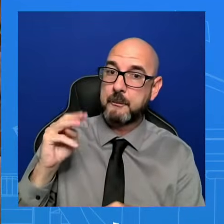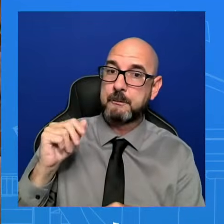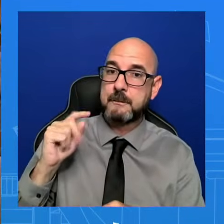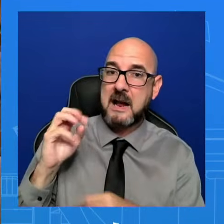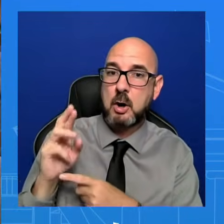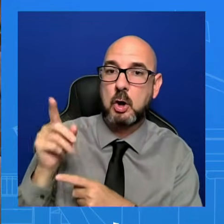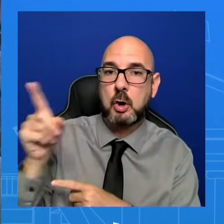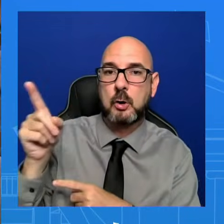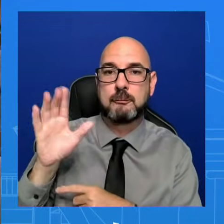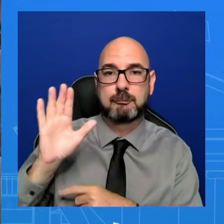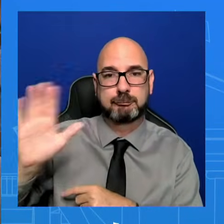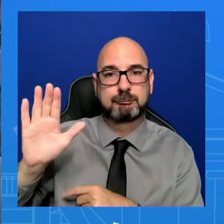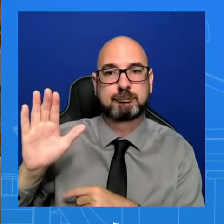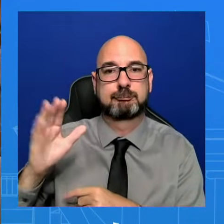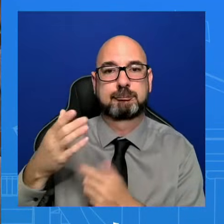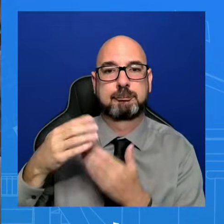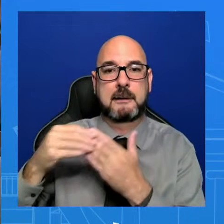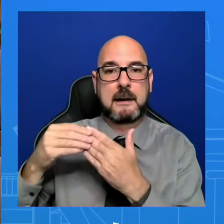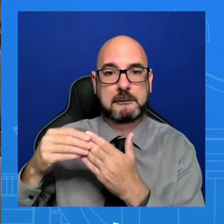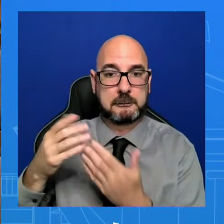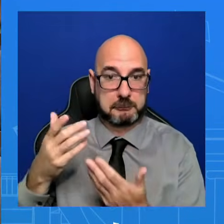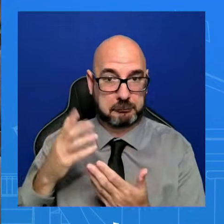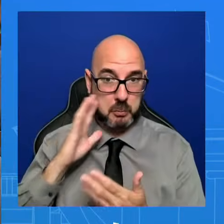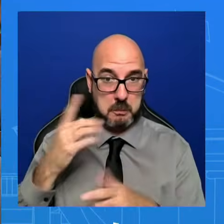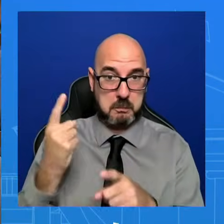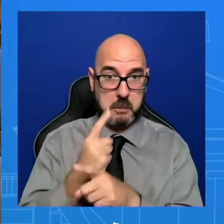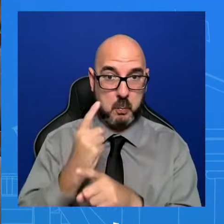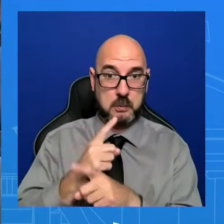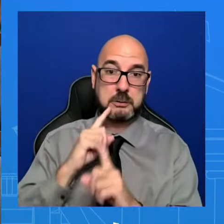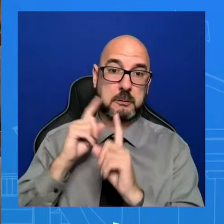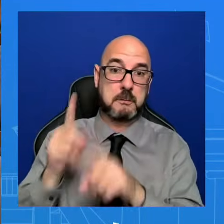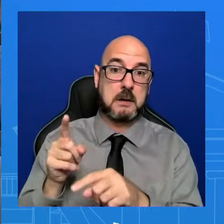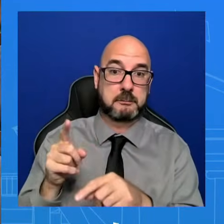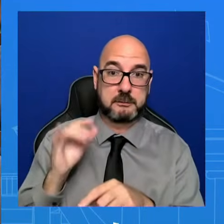acted appropriately by having the protesters at those colleges as-